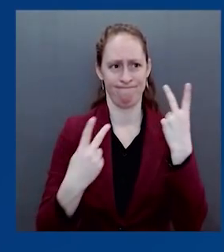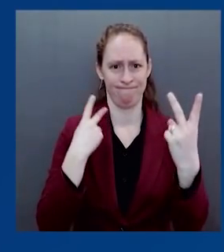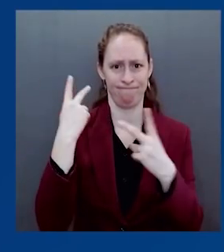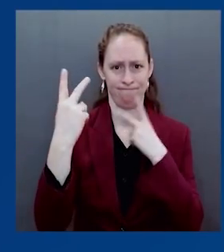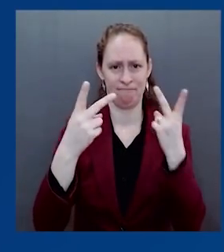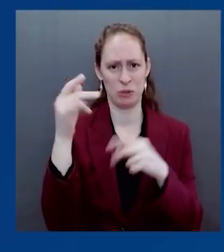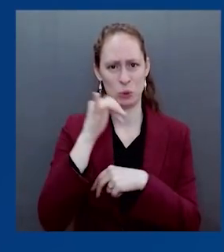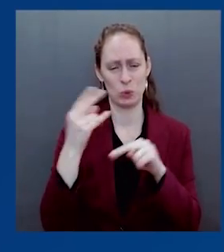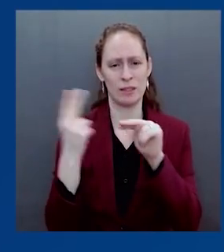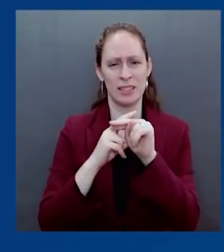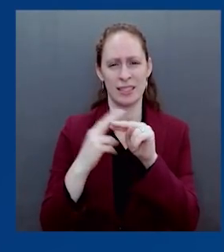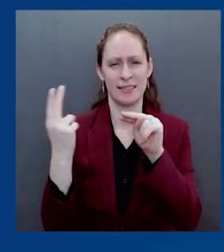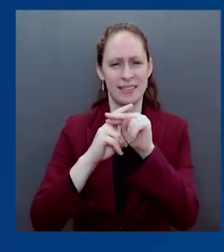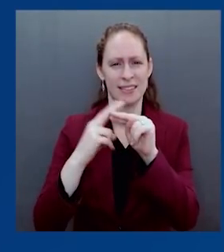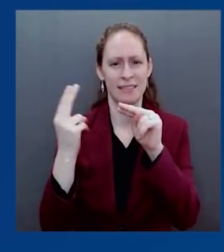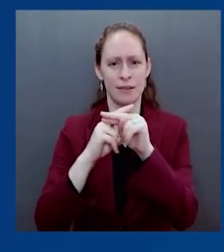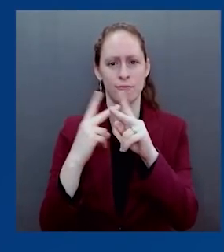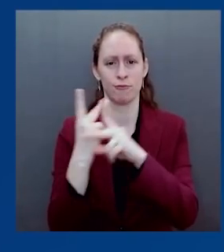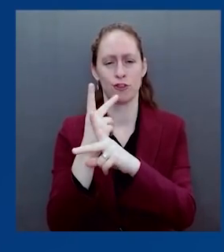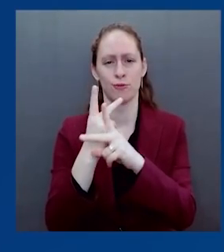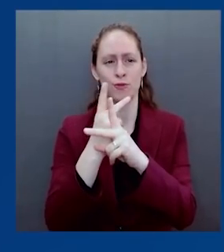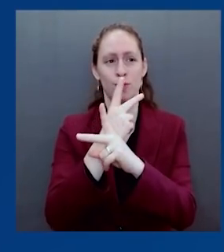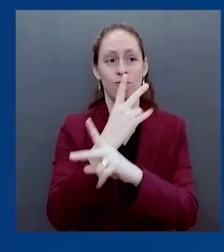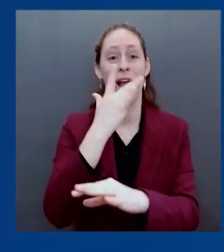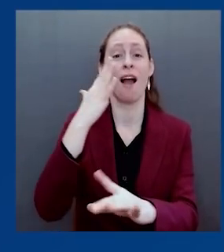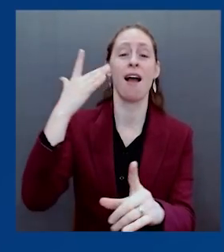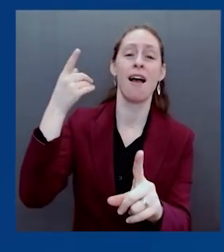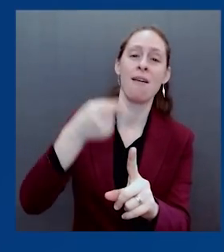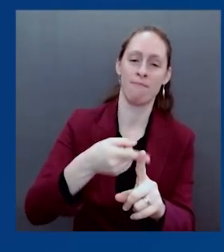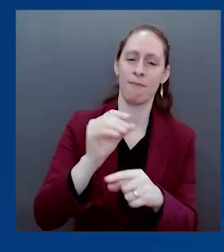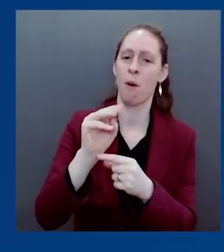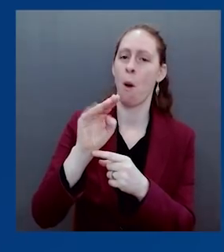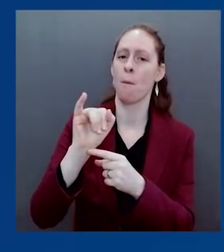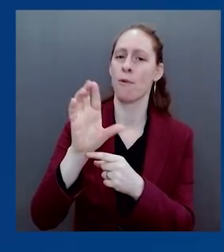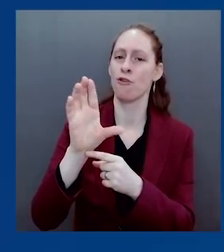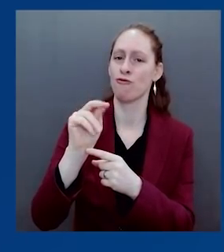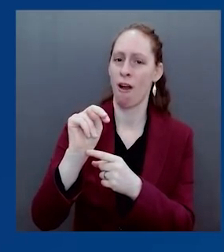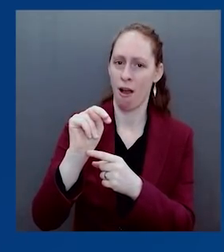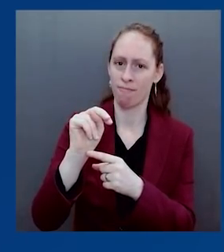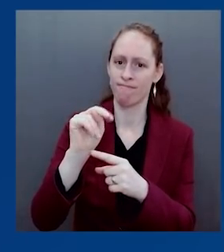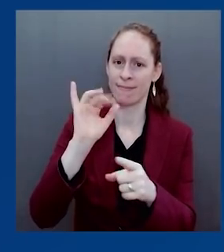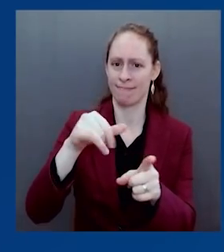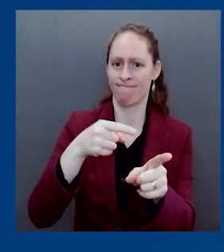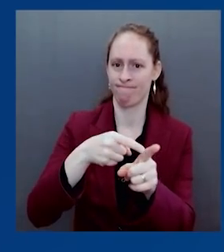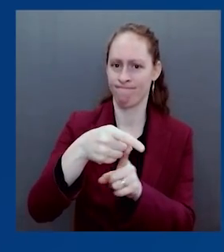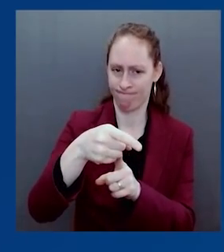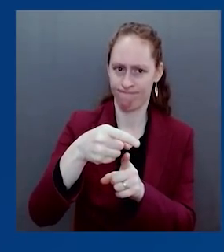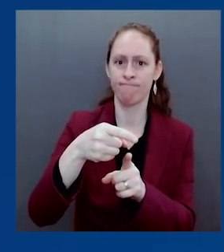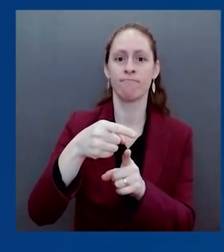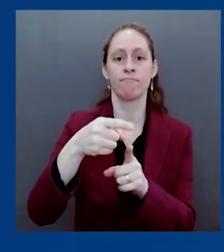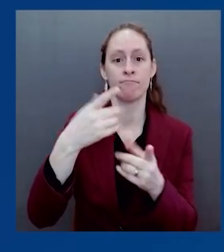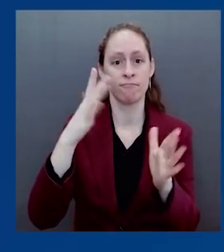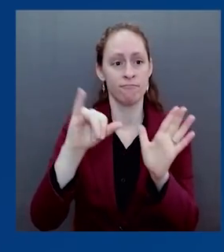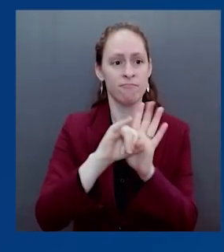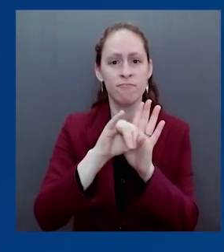is largely related to the Omicron variant, which now represents about 98 percent of the COVID-19 cases